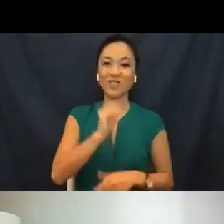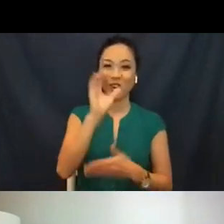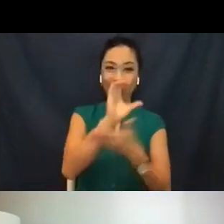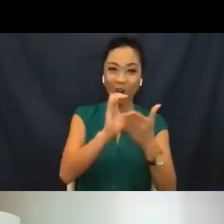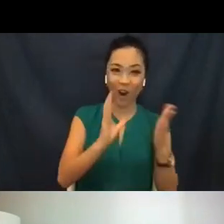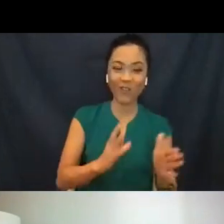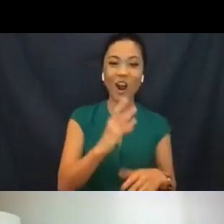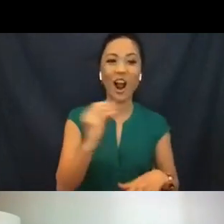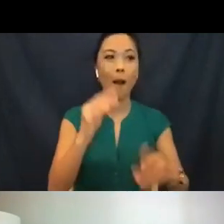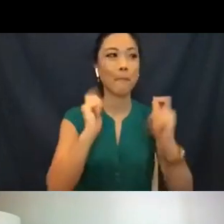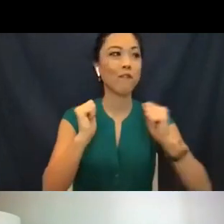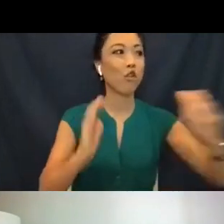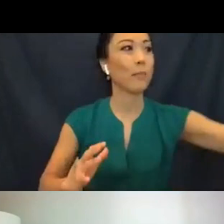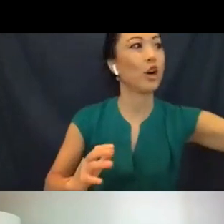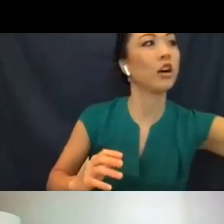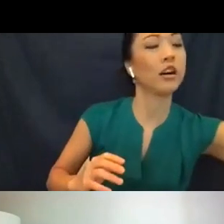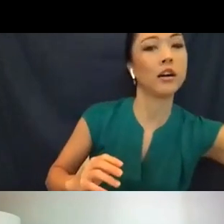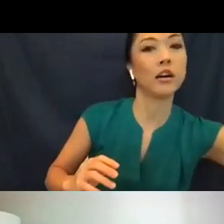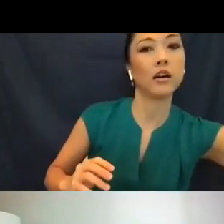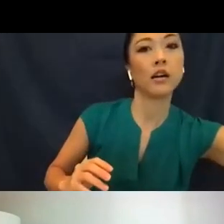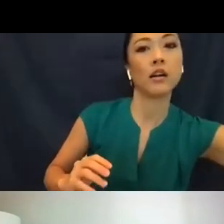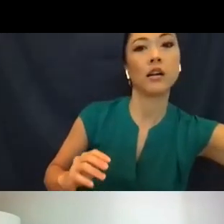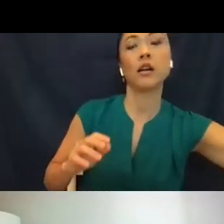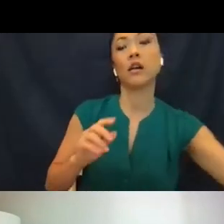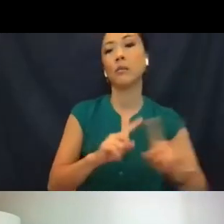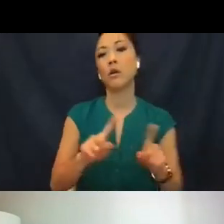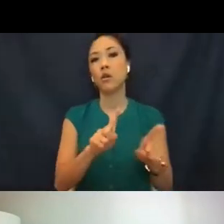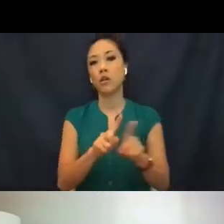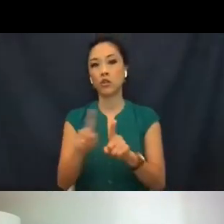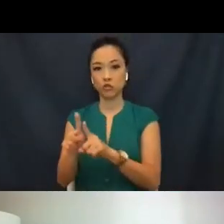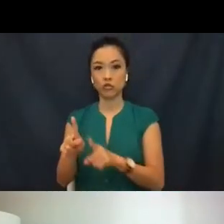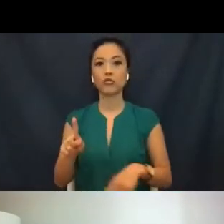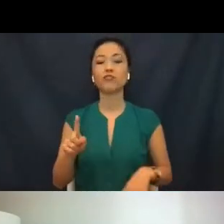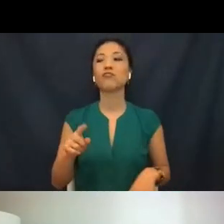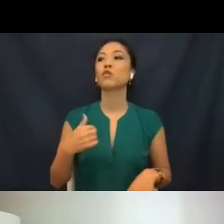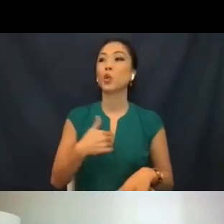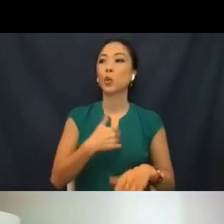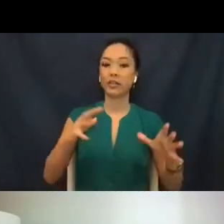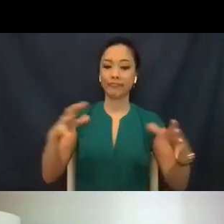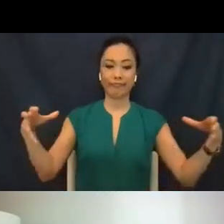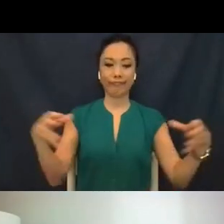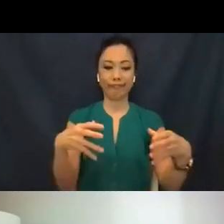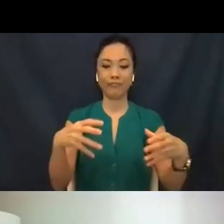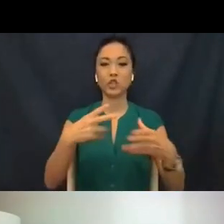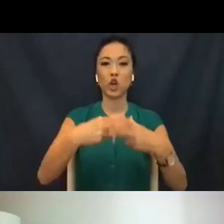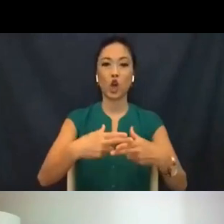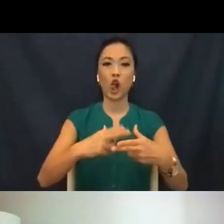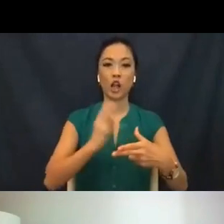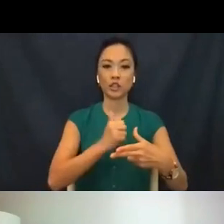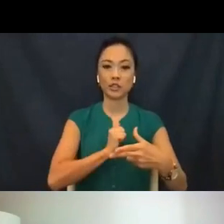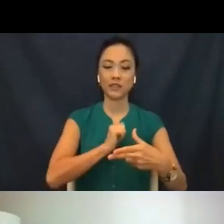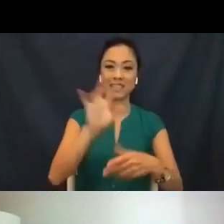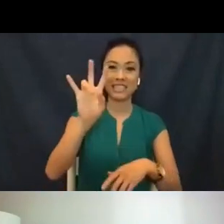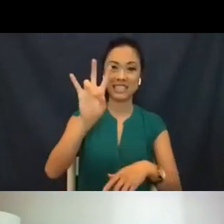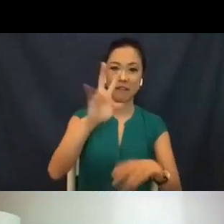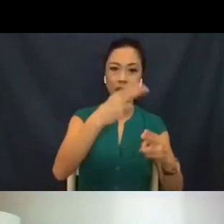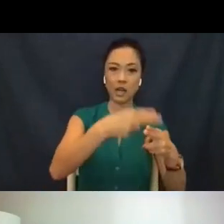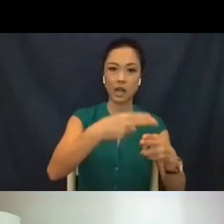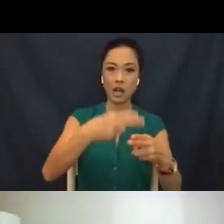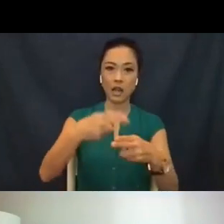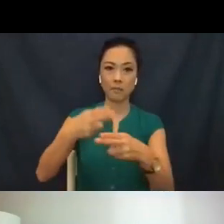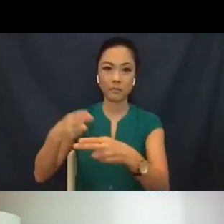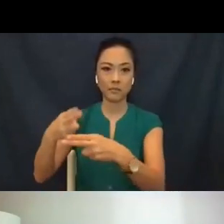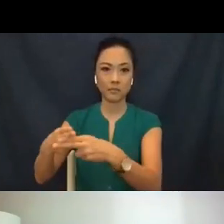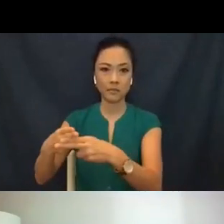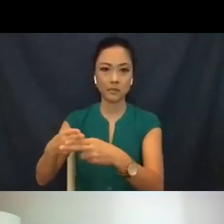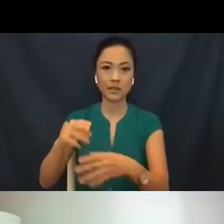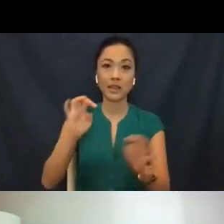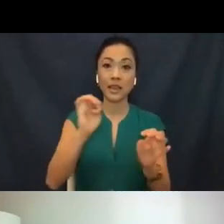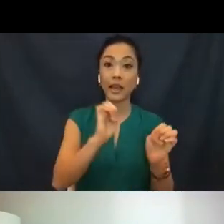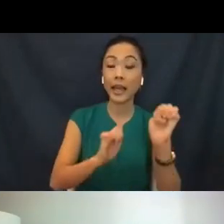in the movement collective, we call ourselves 7NMS. We call ourselves experimenters and